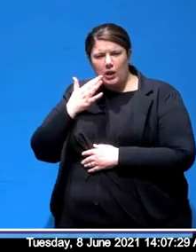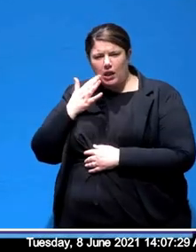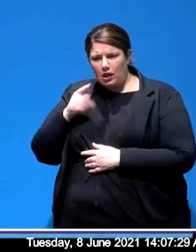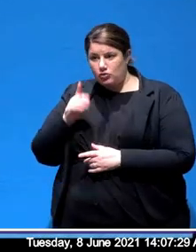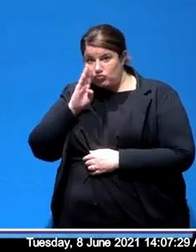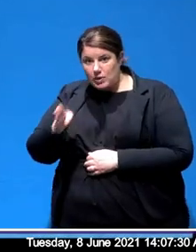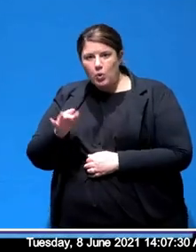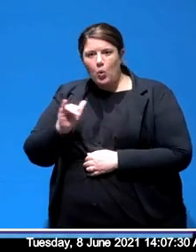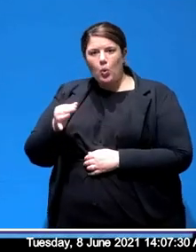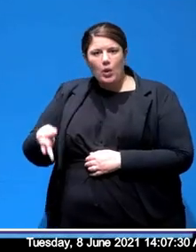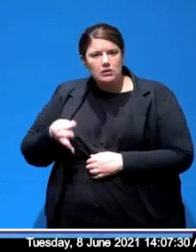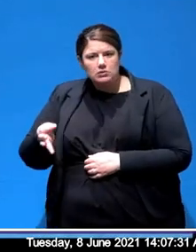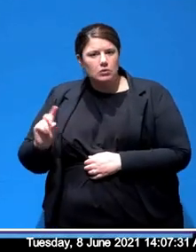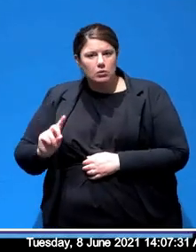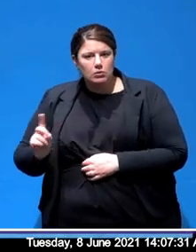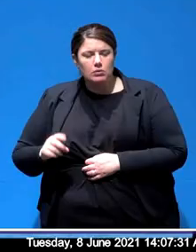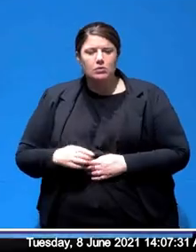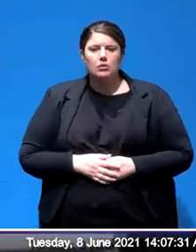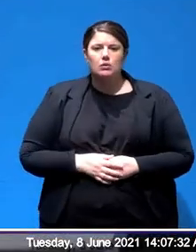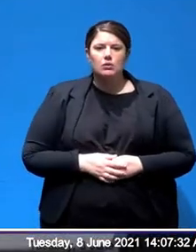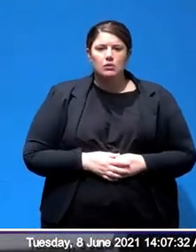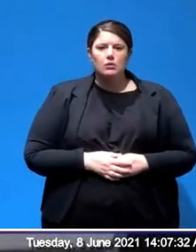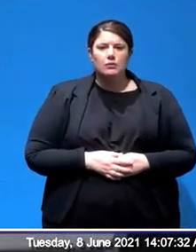I think there's a journal entry attached to this document that's